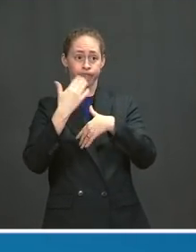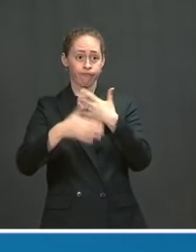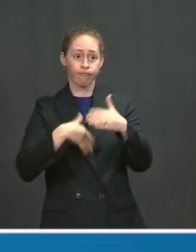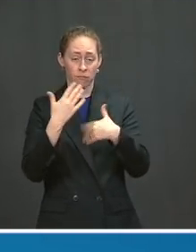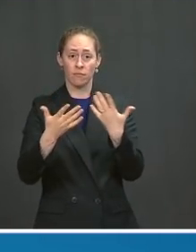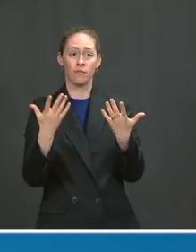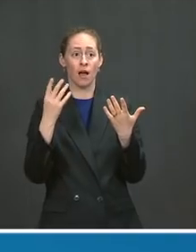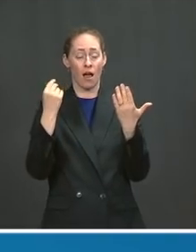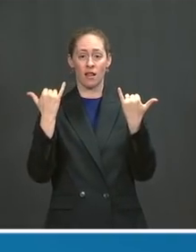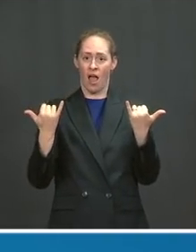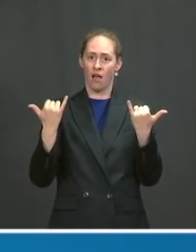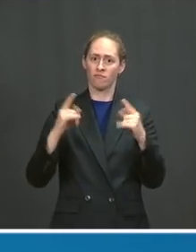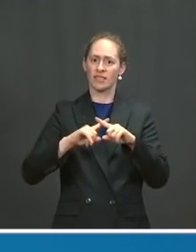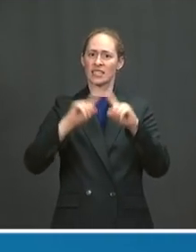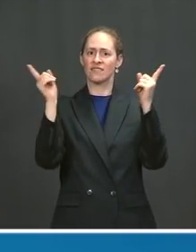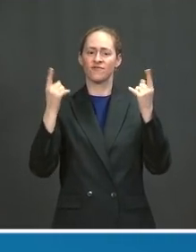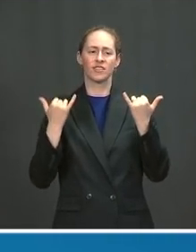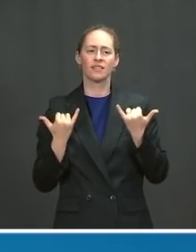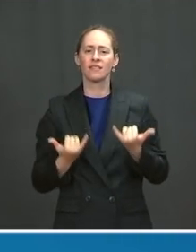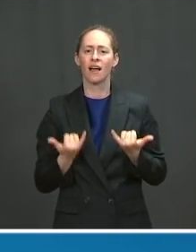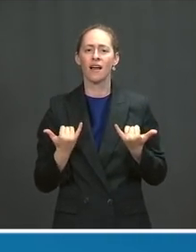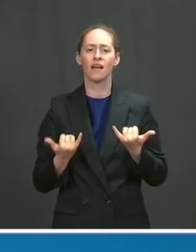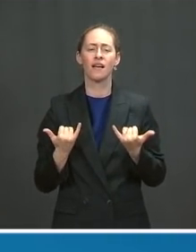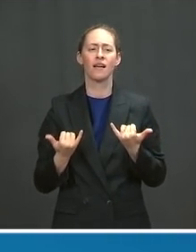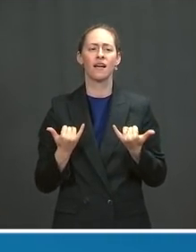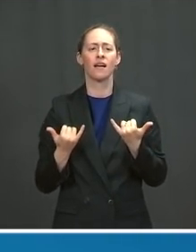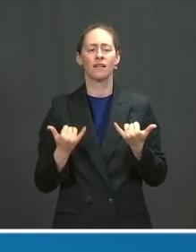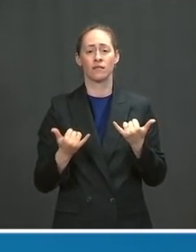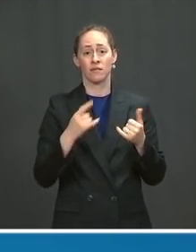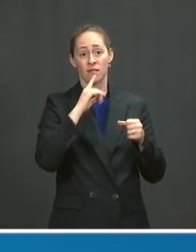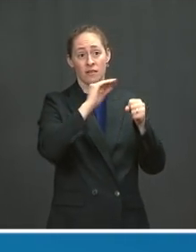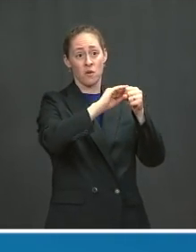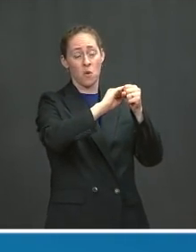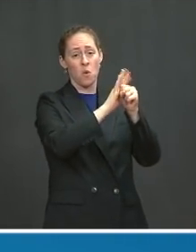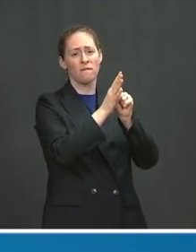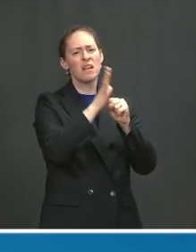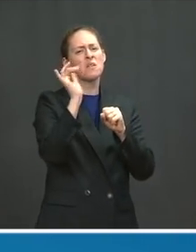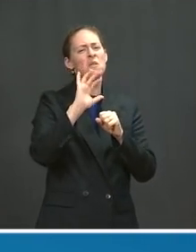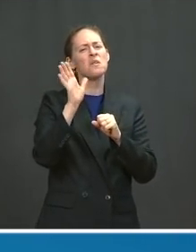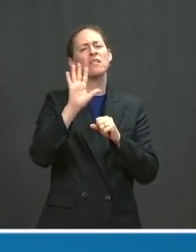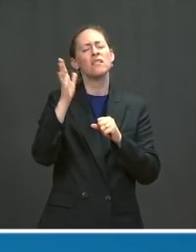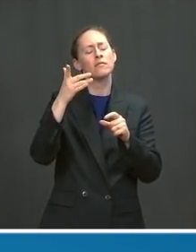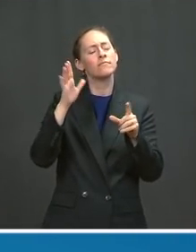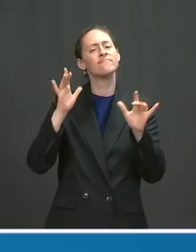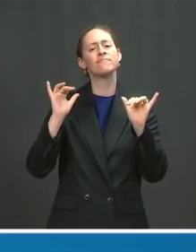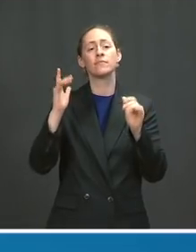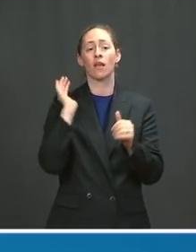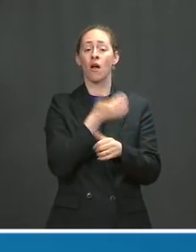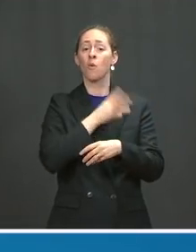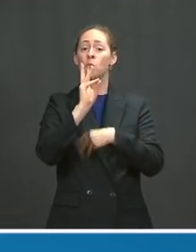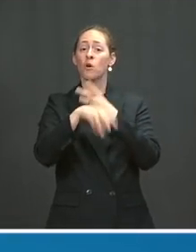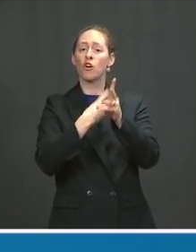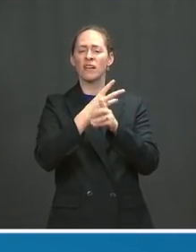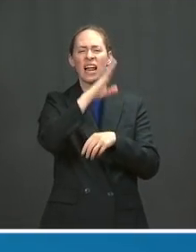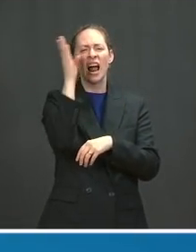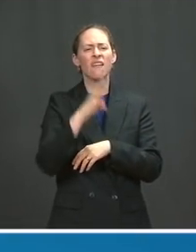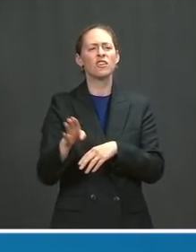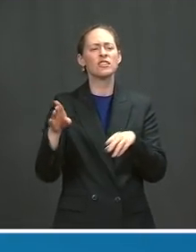It has forever impacted our world. It has for ever influenced our perspective.